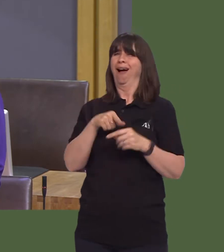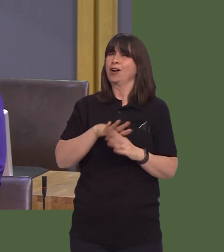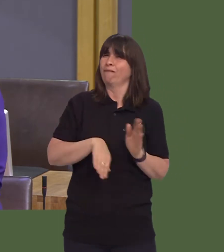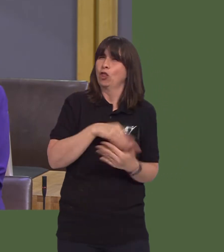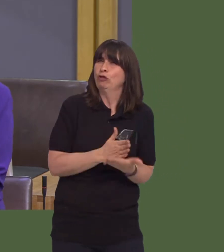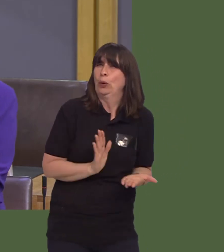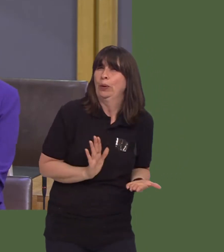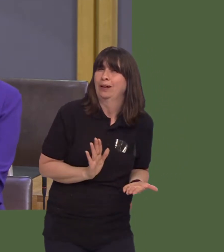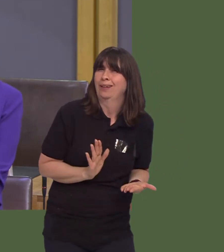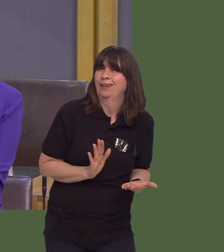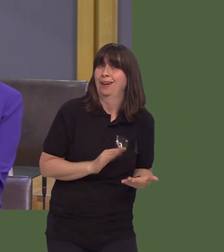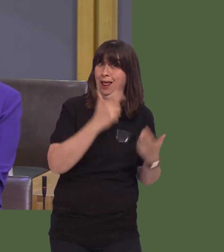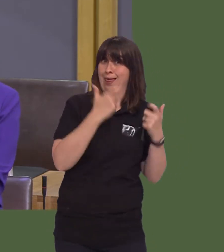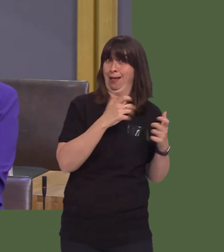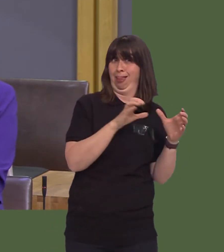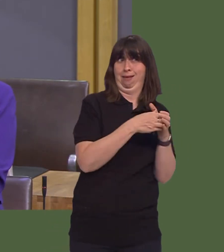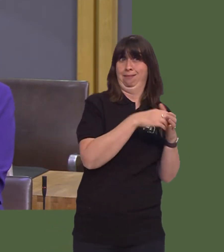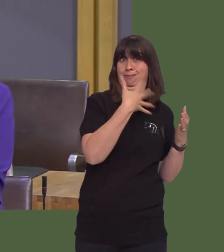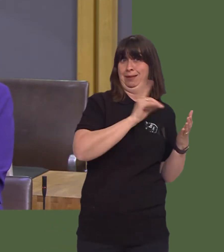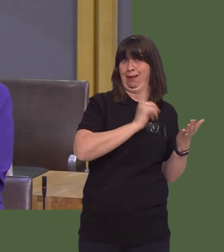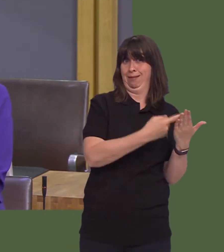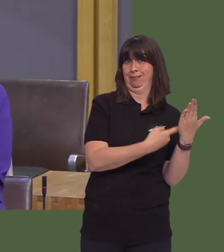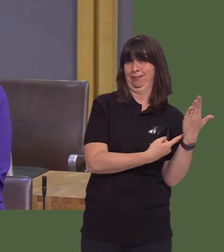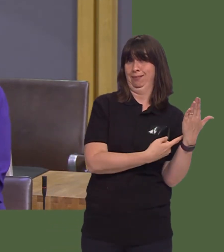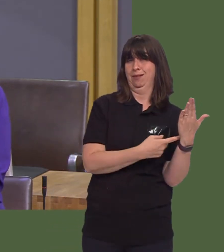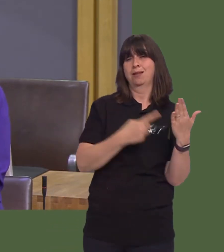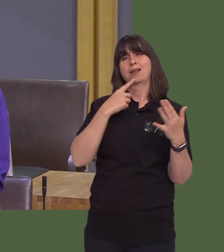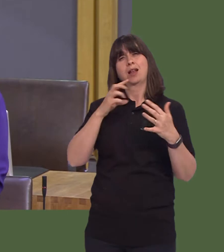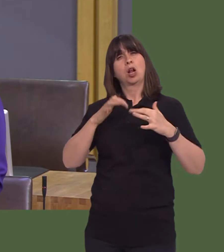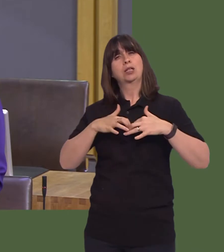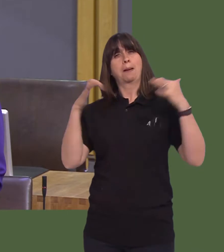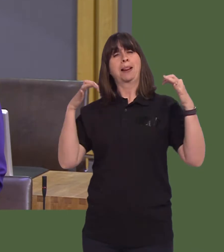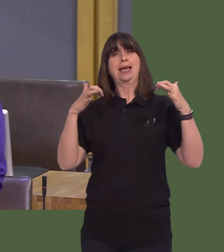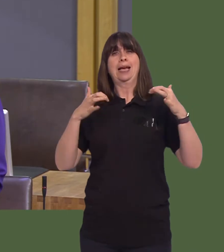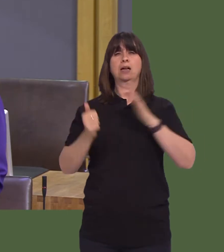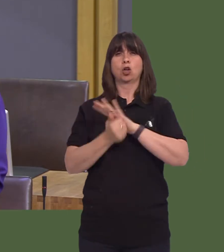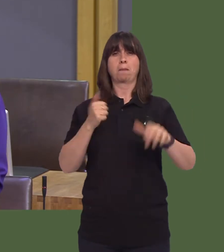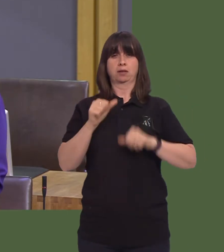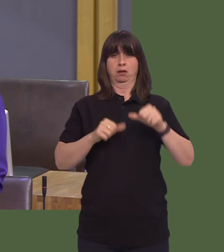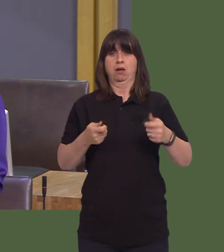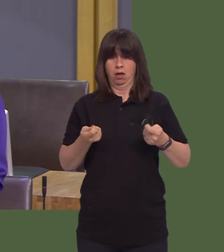It goes on to say, and I quote again, 'the Assembly's competence can be restricted without